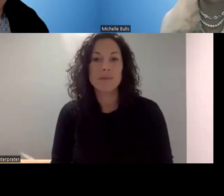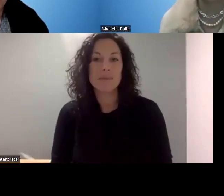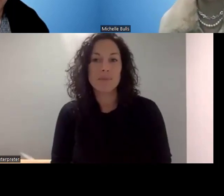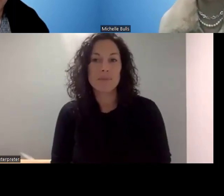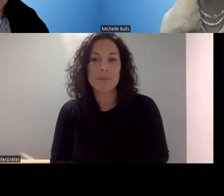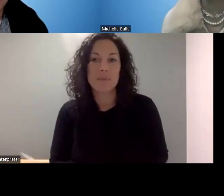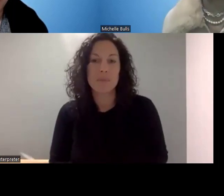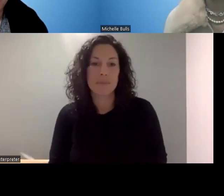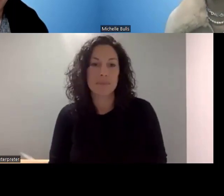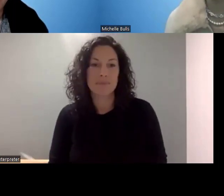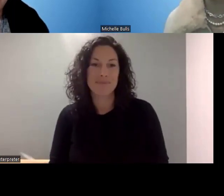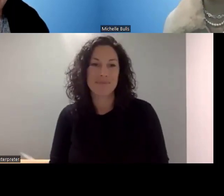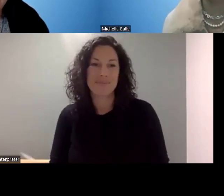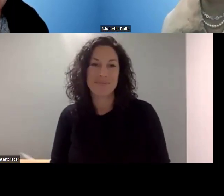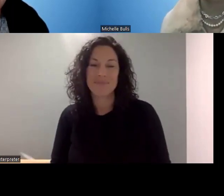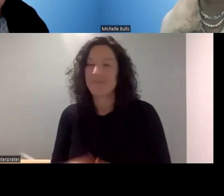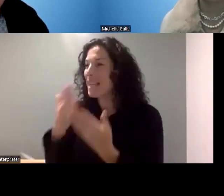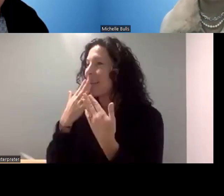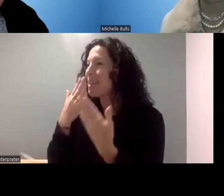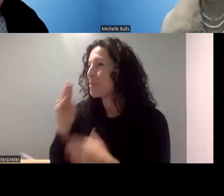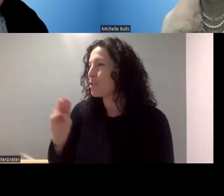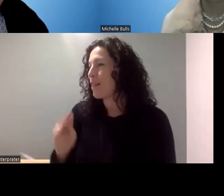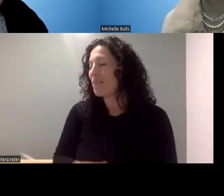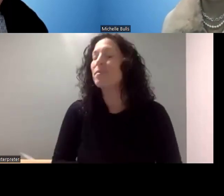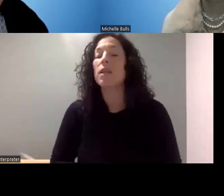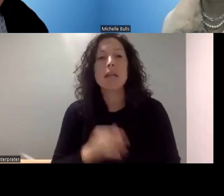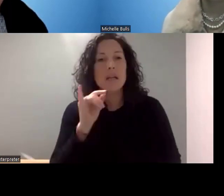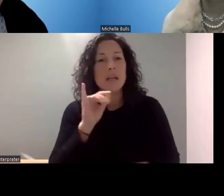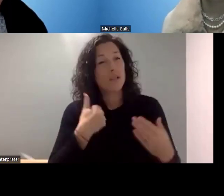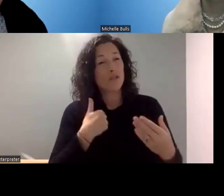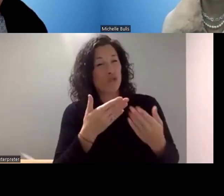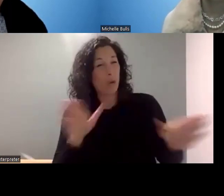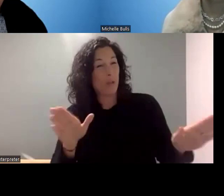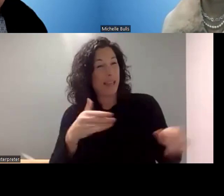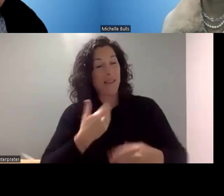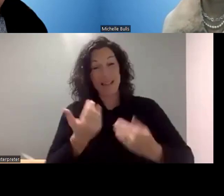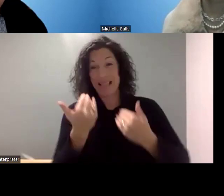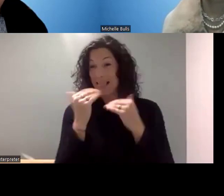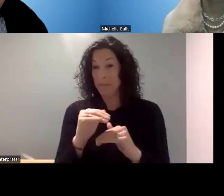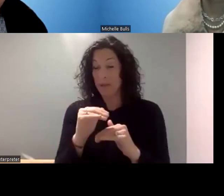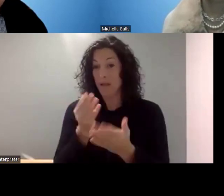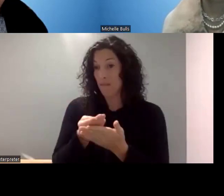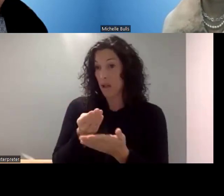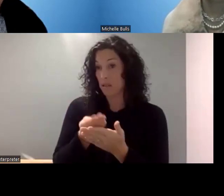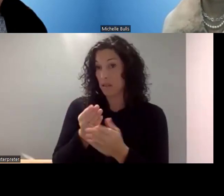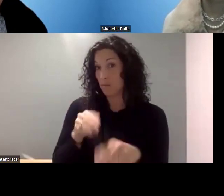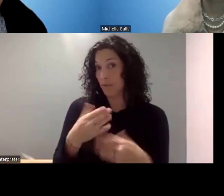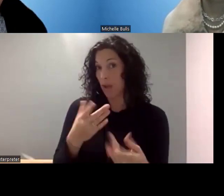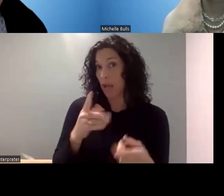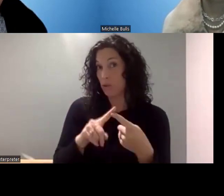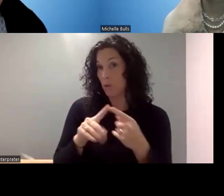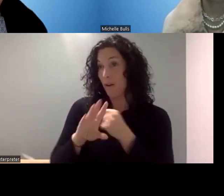Kasima Garst: Great. Thank you, Michelle. Is there generally a limit of funds provided to a foreign collaborator